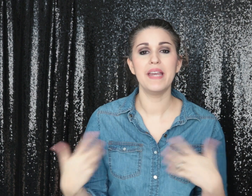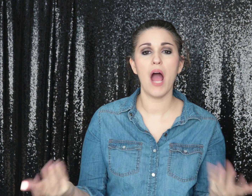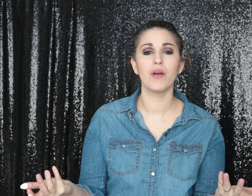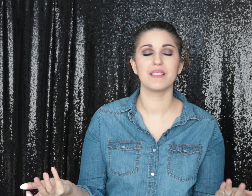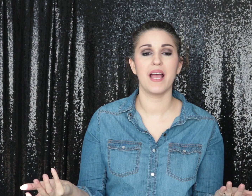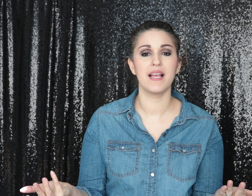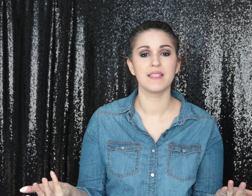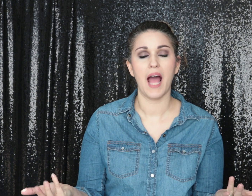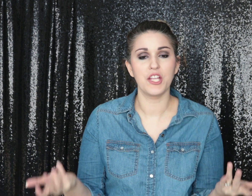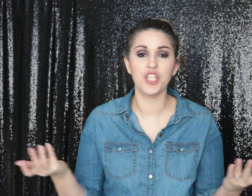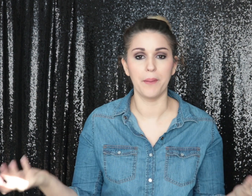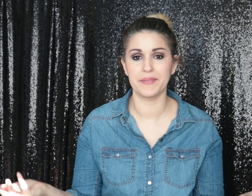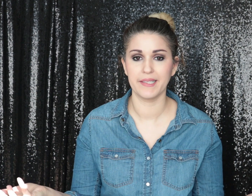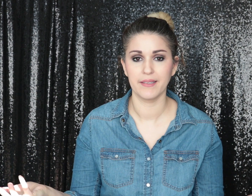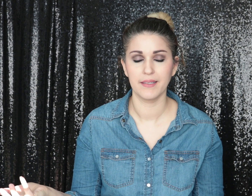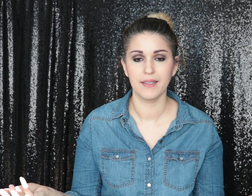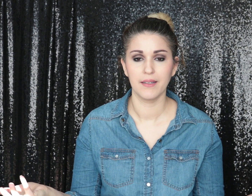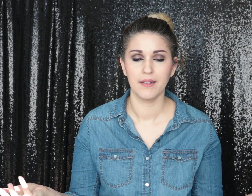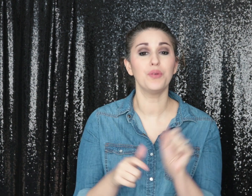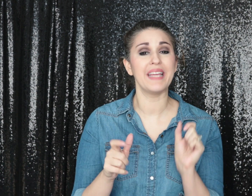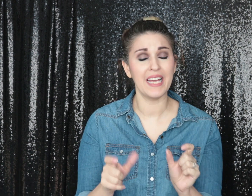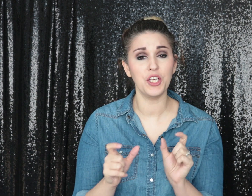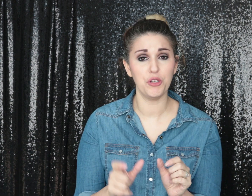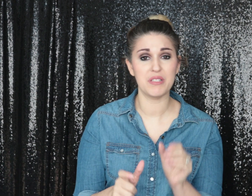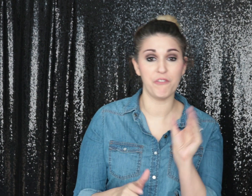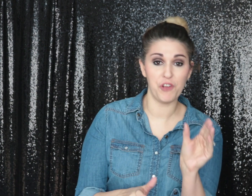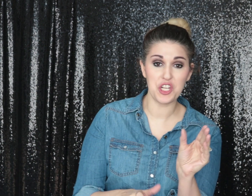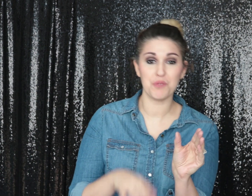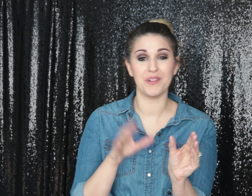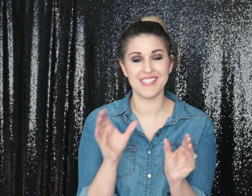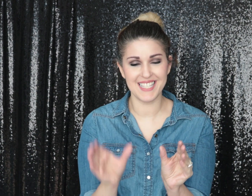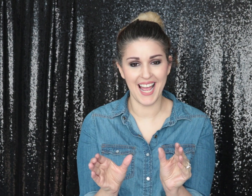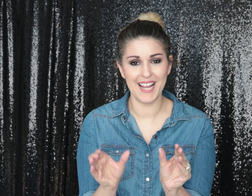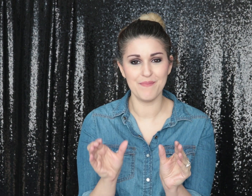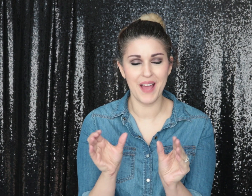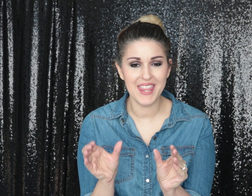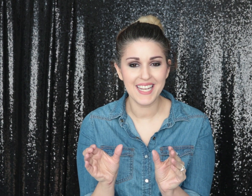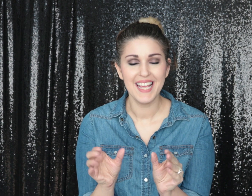but now it says I jumped. You can use the finish plus sign method.